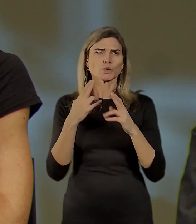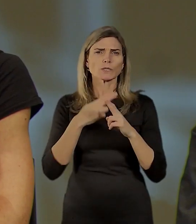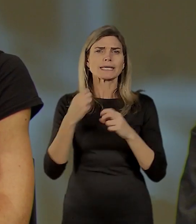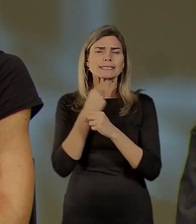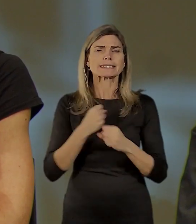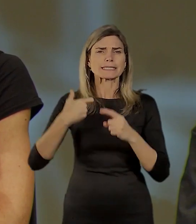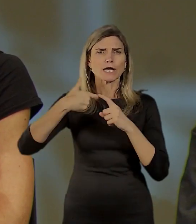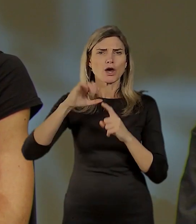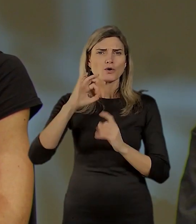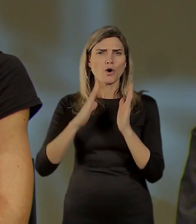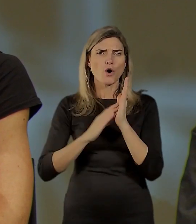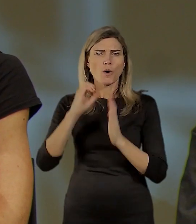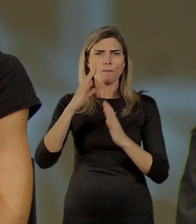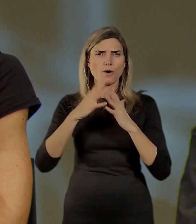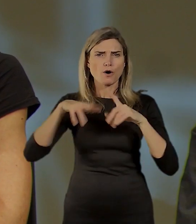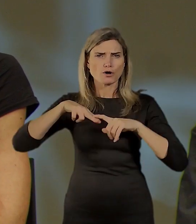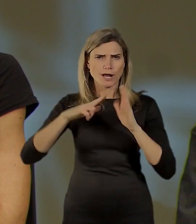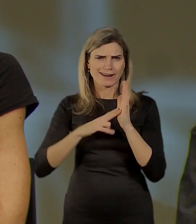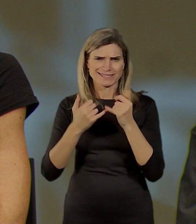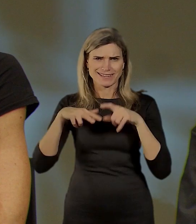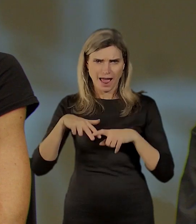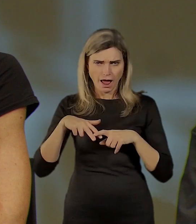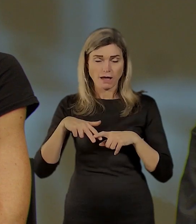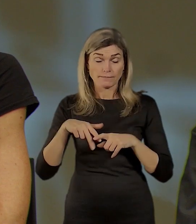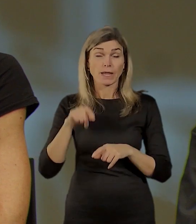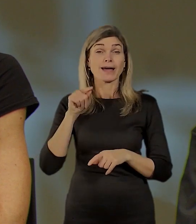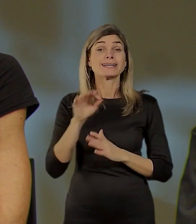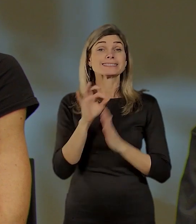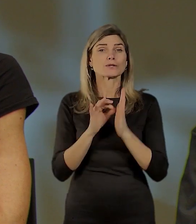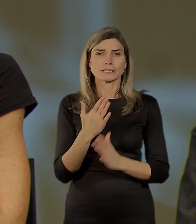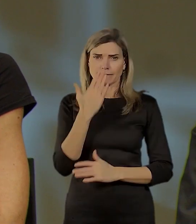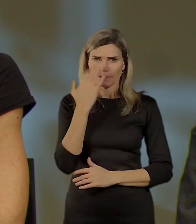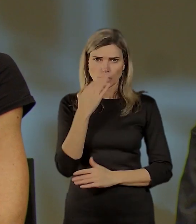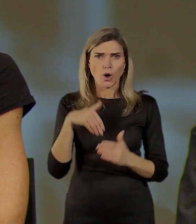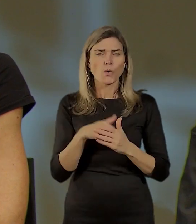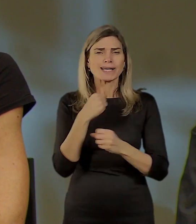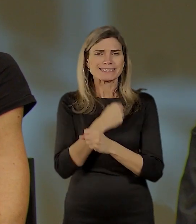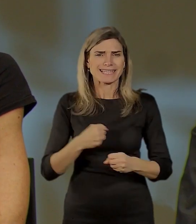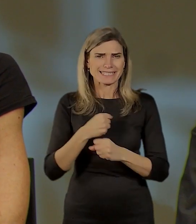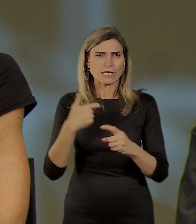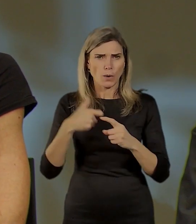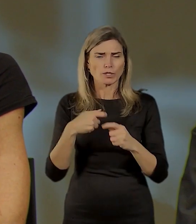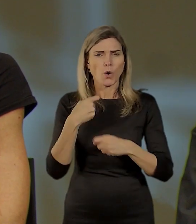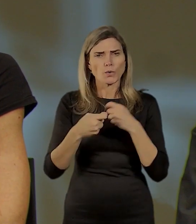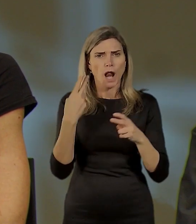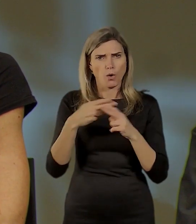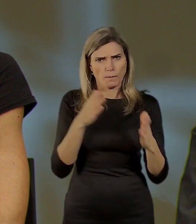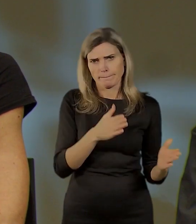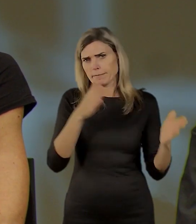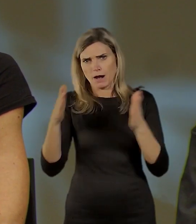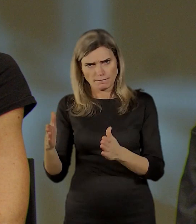future investment, which is unfortunately also connected to the relocation of the tram line.